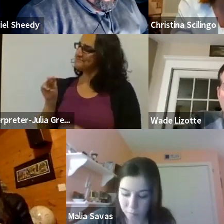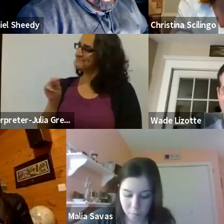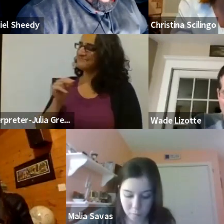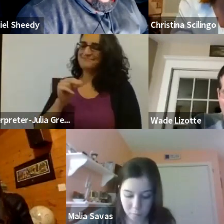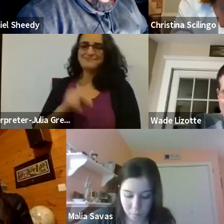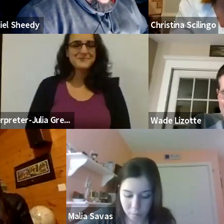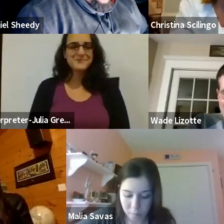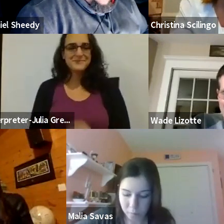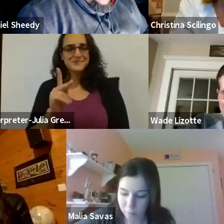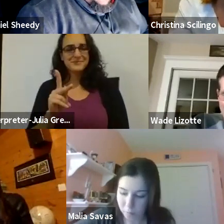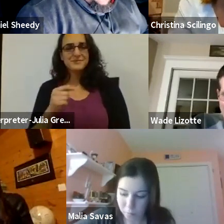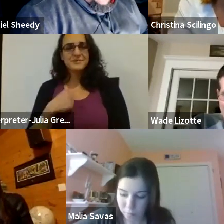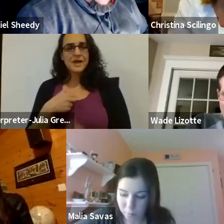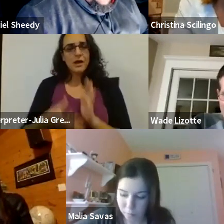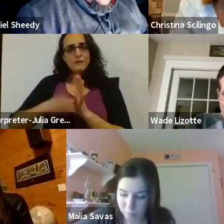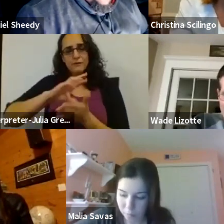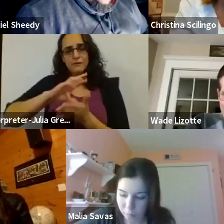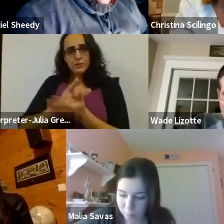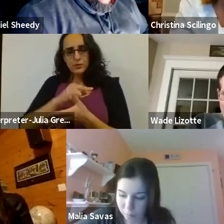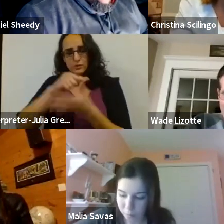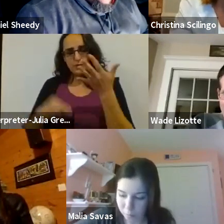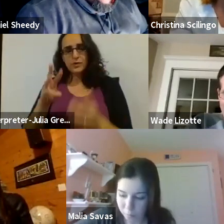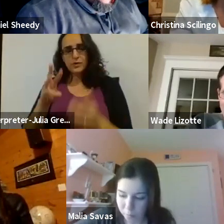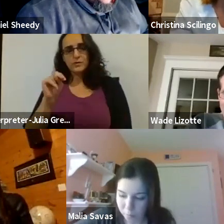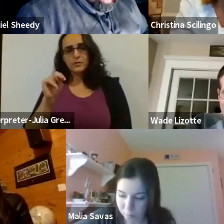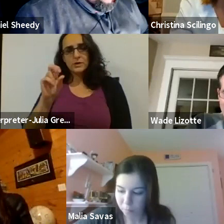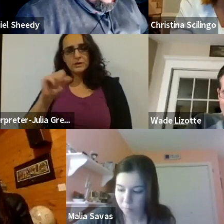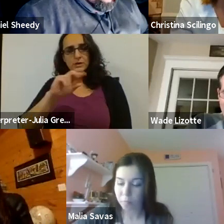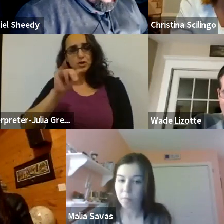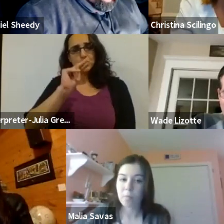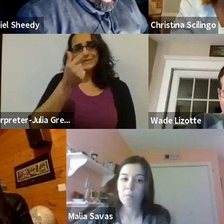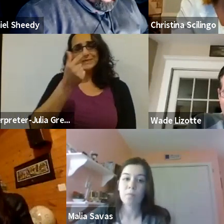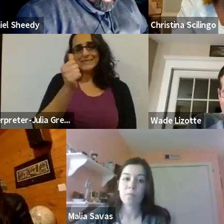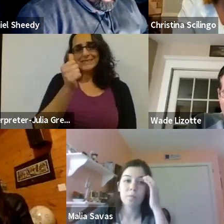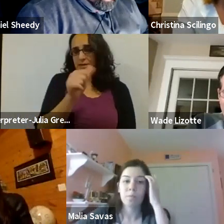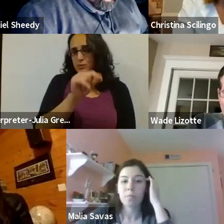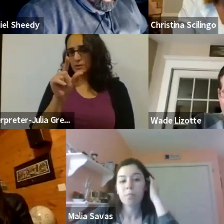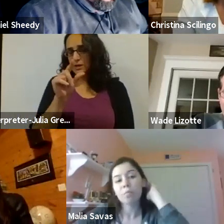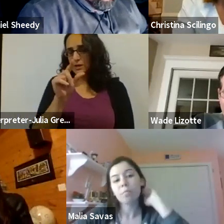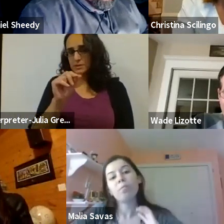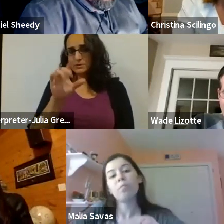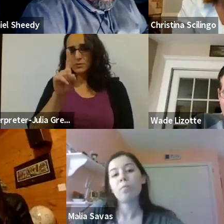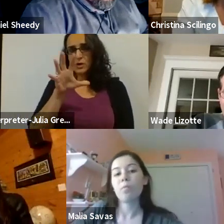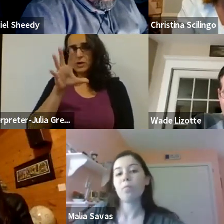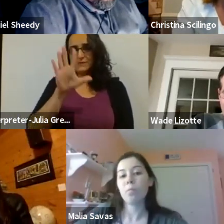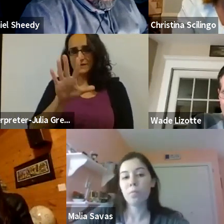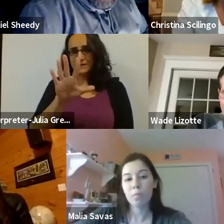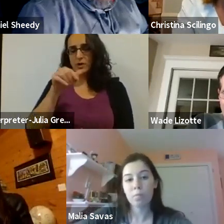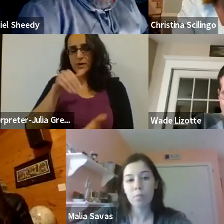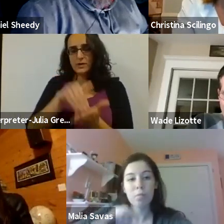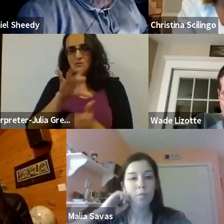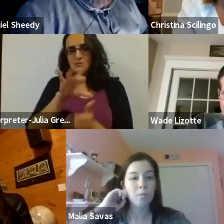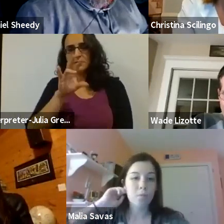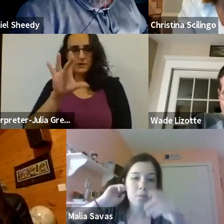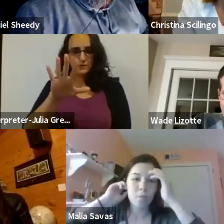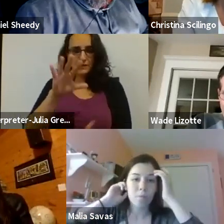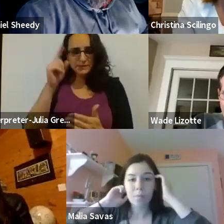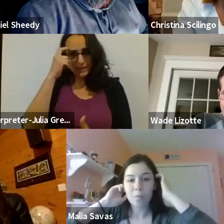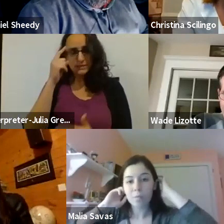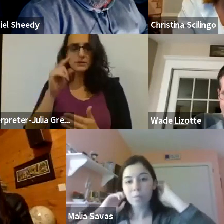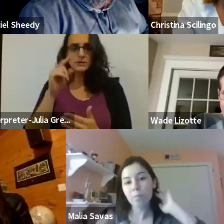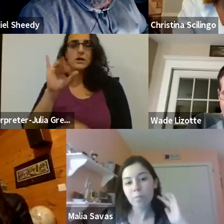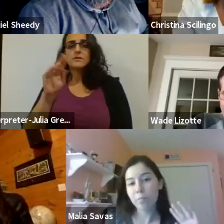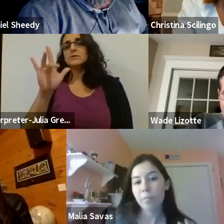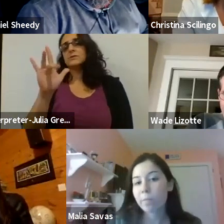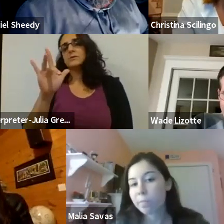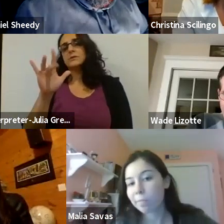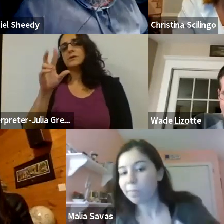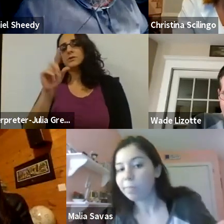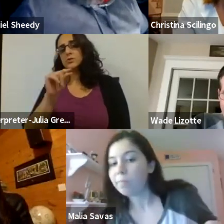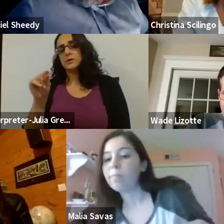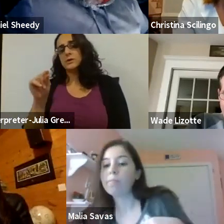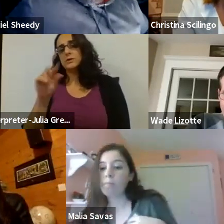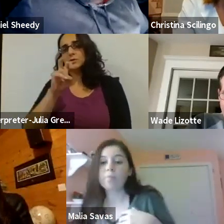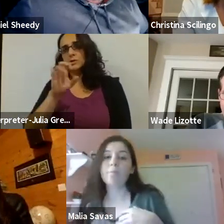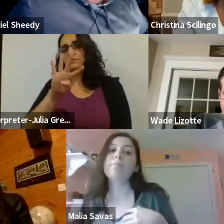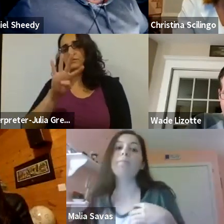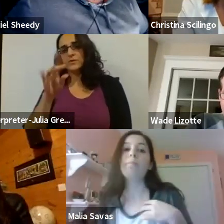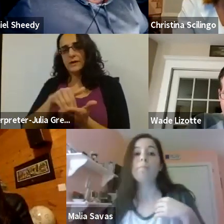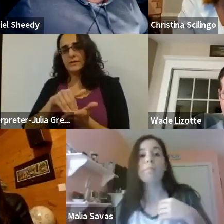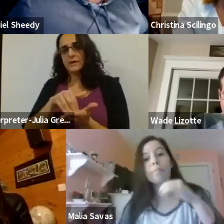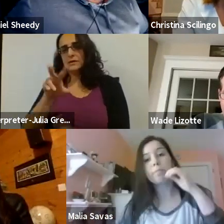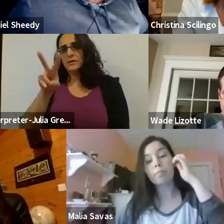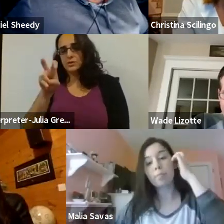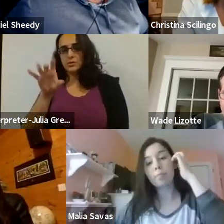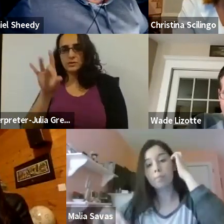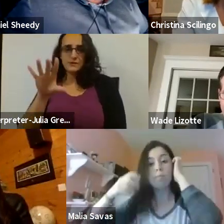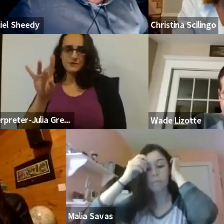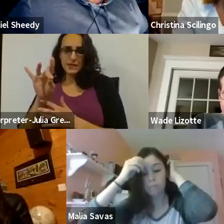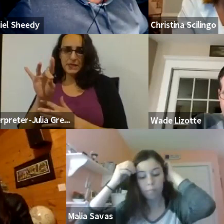Sheri Cohen: All right, I have reviewed and approved the following warrants June 10 2020 150 $1,588 and 75 cents June 25 2020 240 $8,000 $258 and 75 cents.